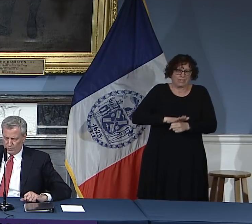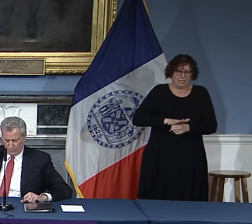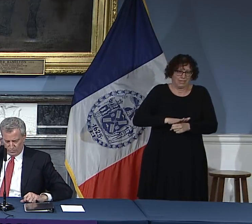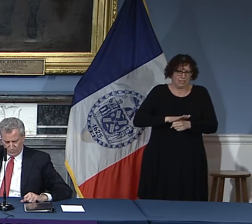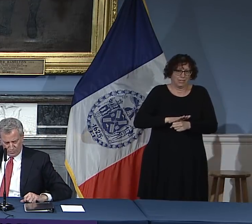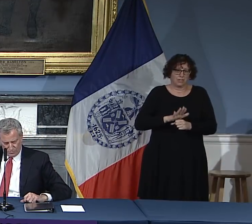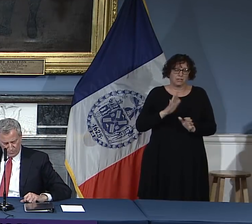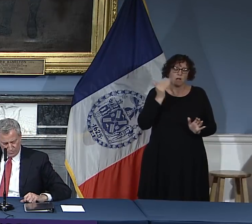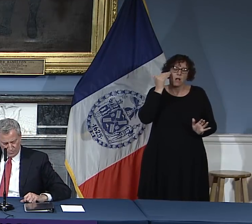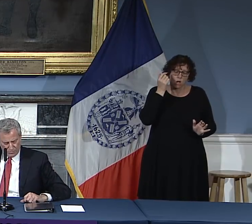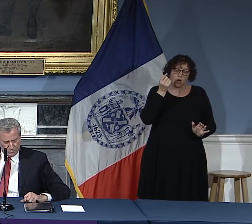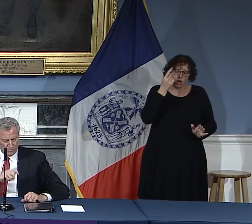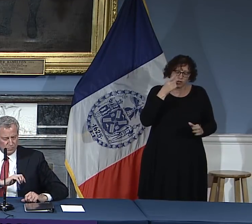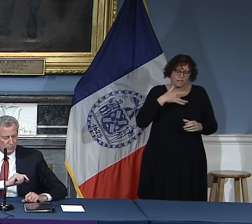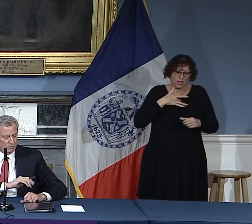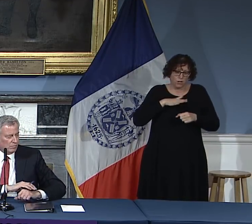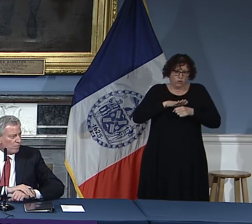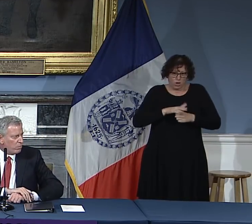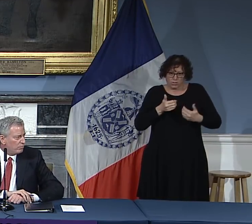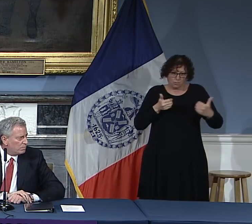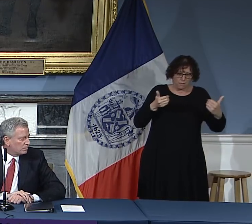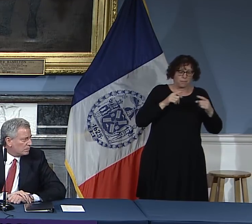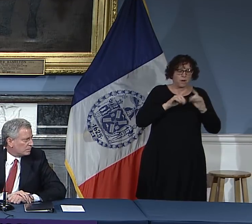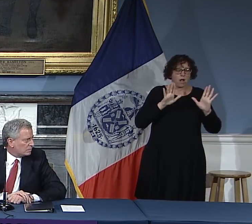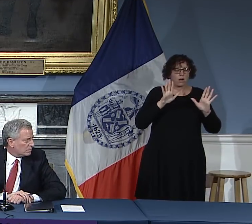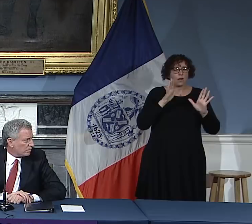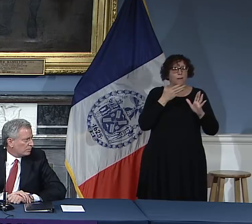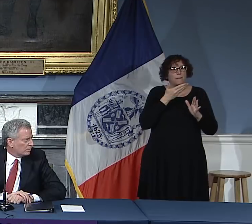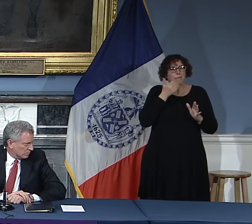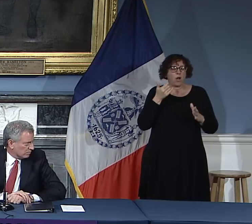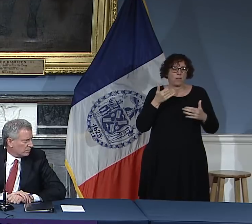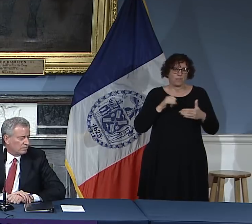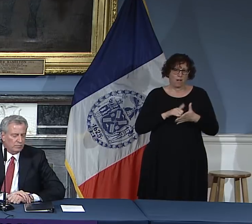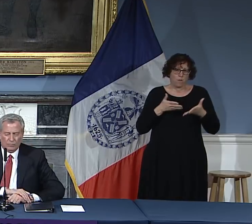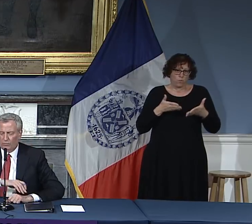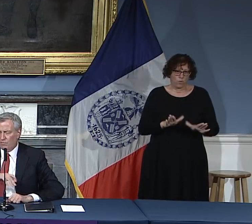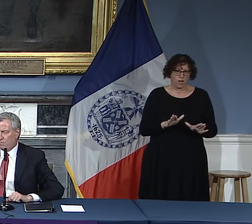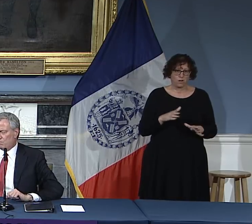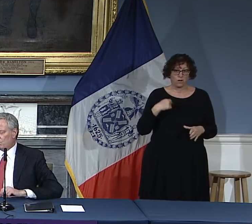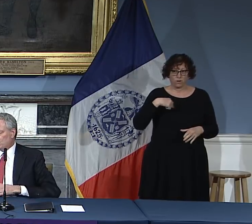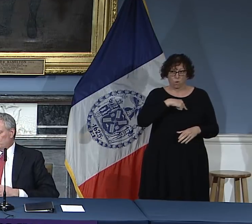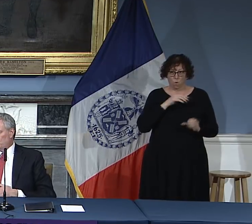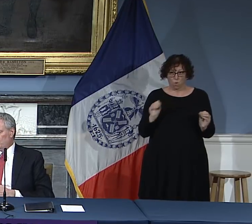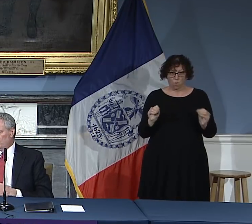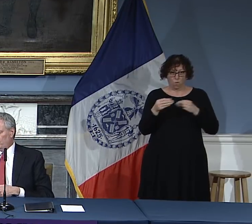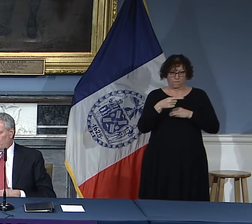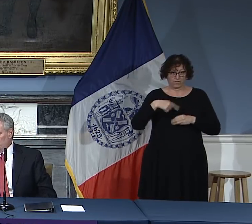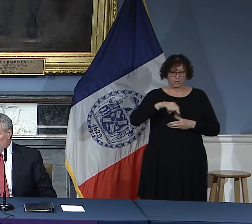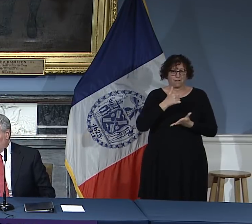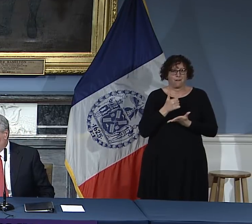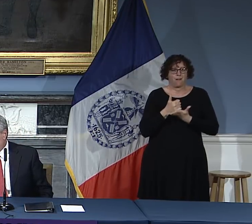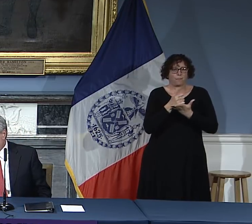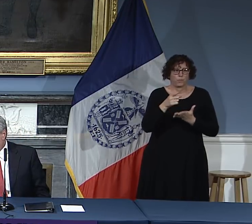SAID, WE ARE UPTTING MEASURES IN PLACE TO TRY AND REDUCE THOSE HARDSHIPS.